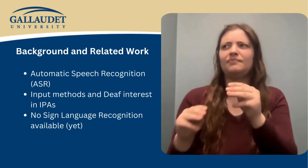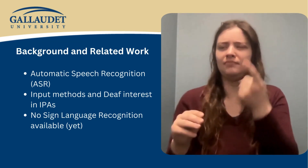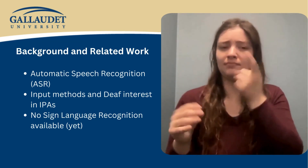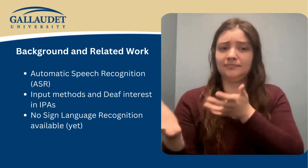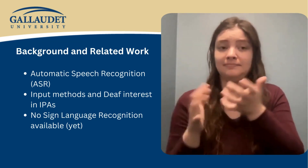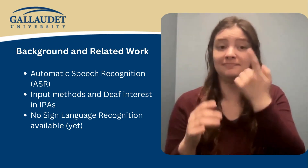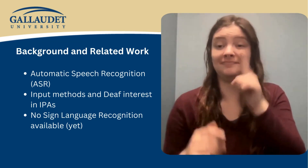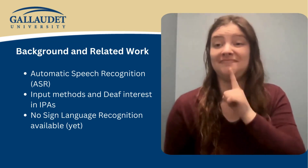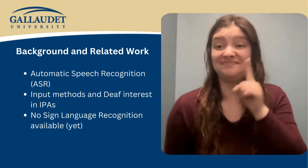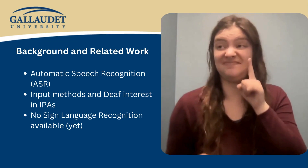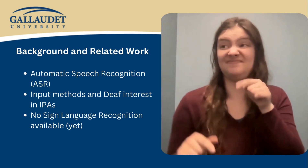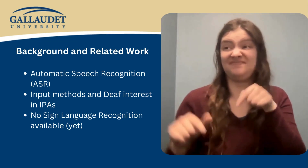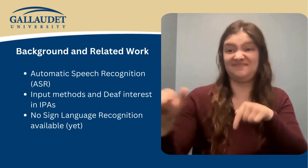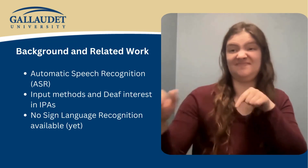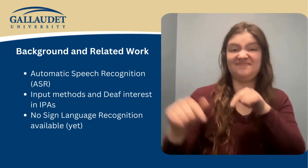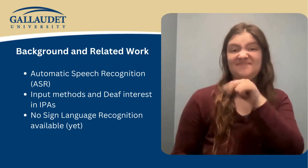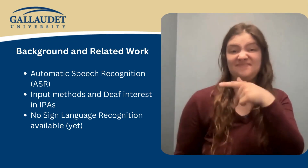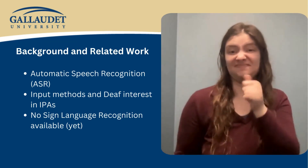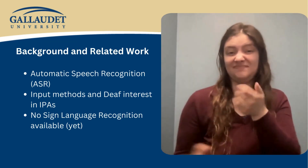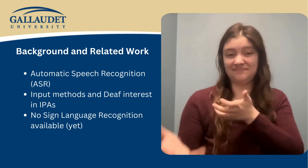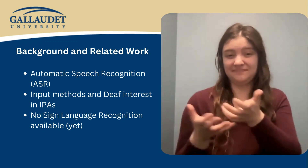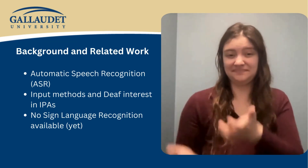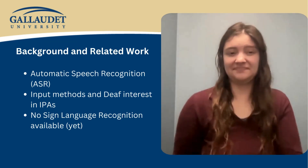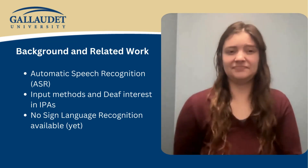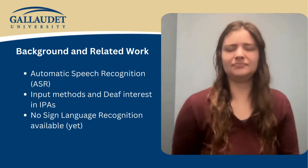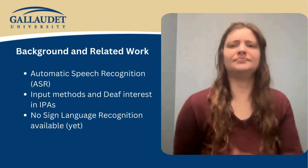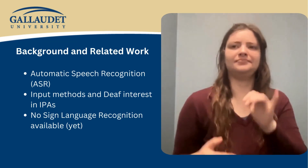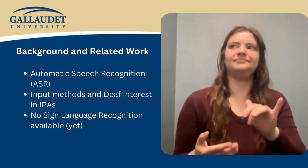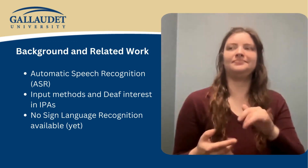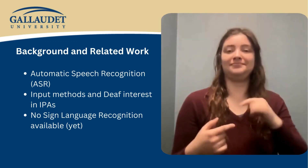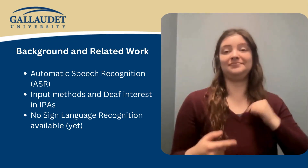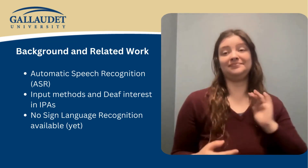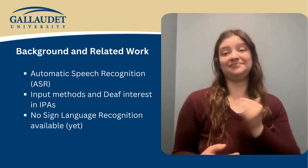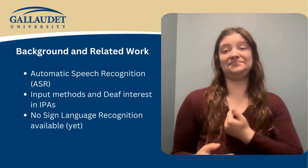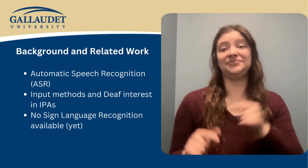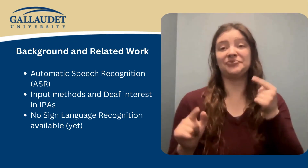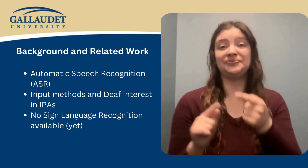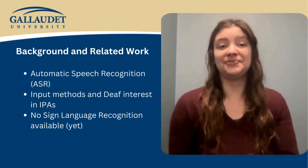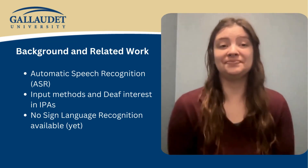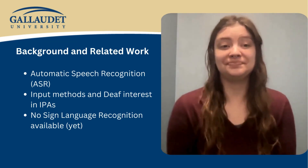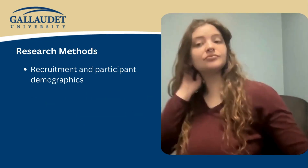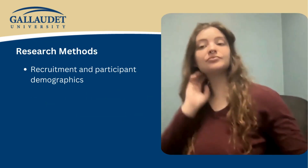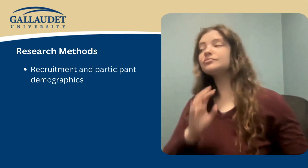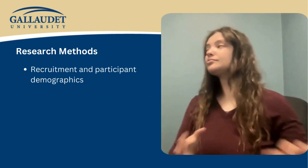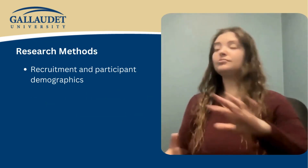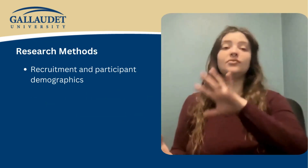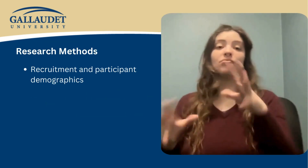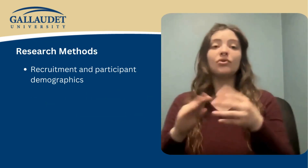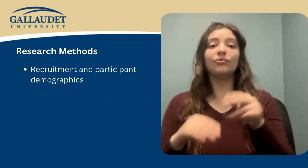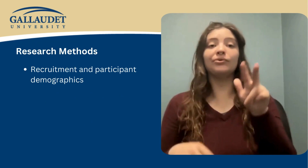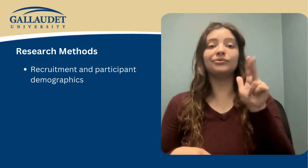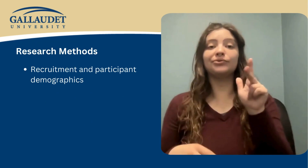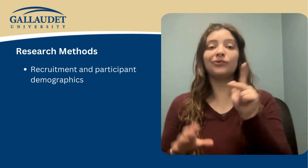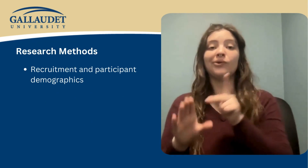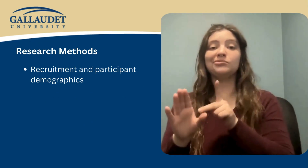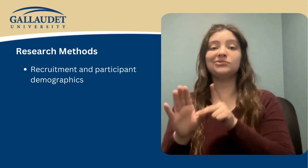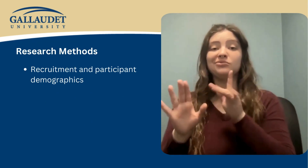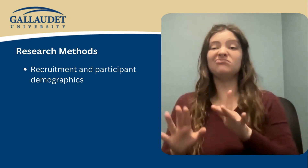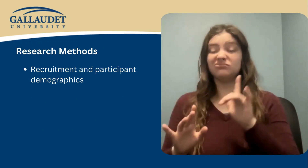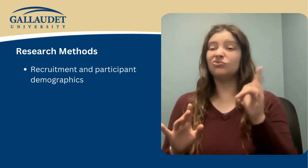to investigate the user experience, which was the main focus of our work.